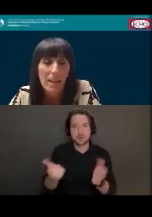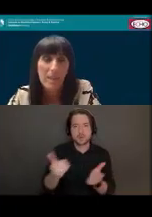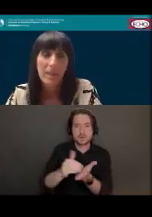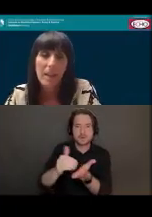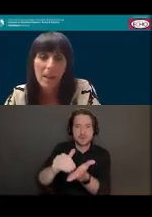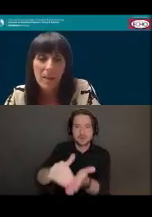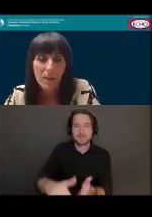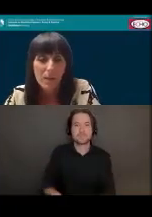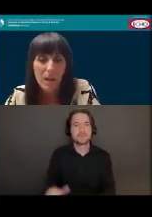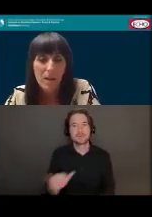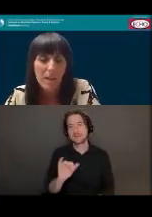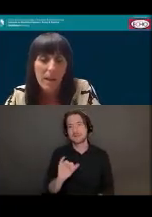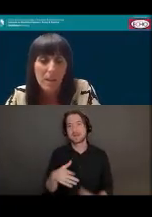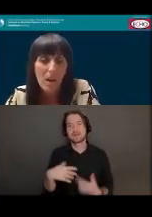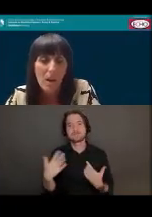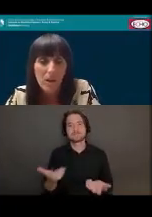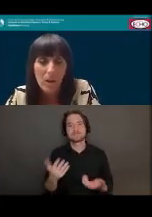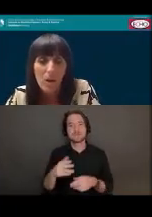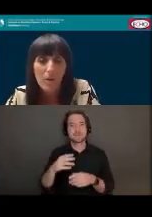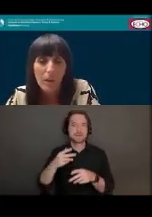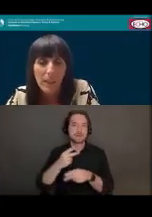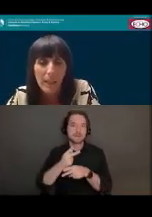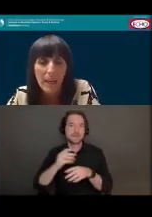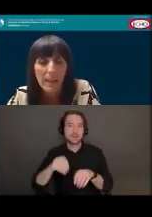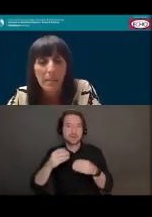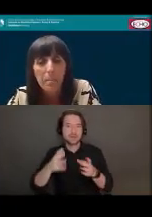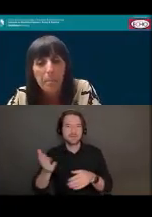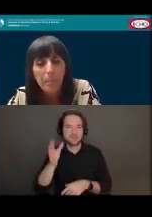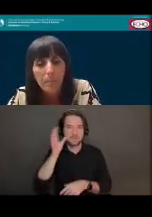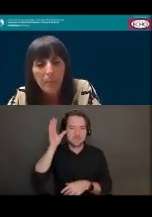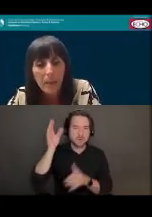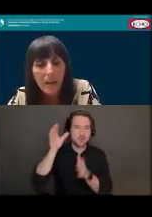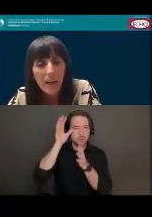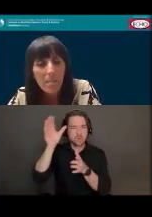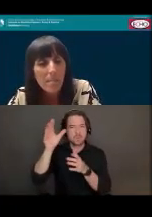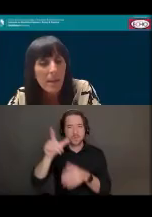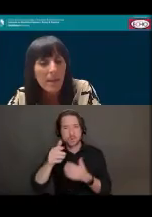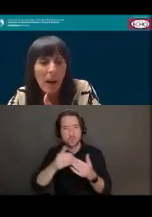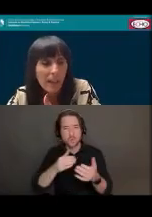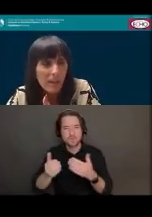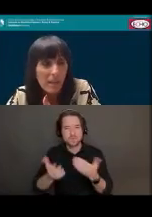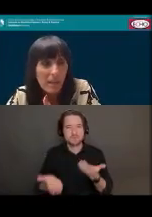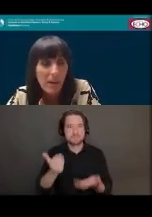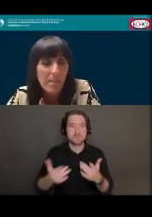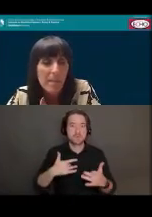they're singing those same songs over again, and I can reframe